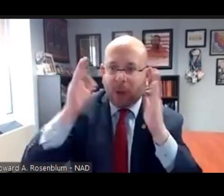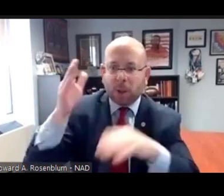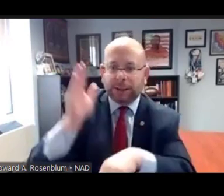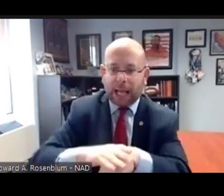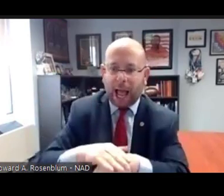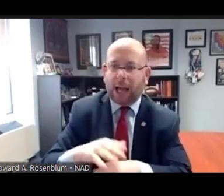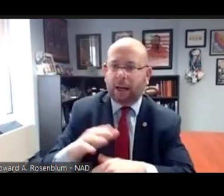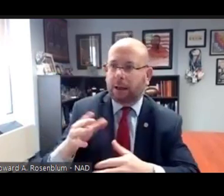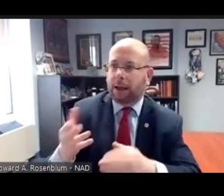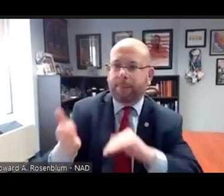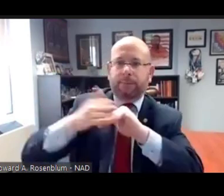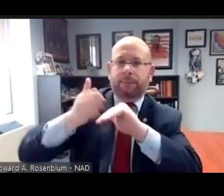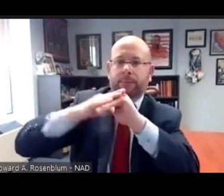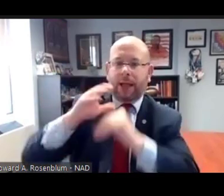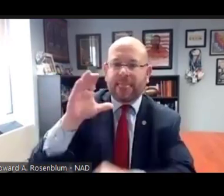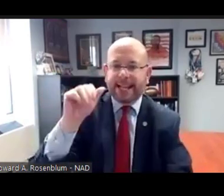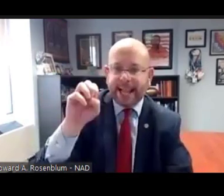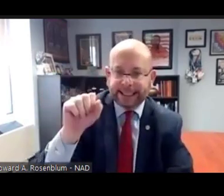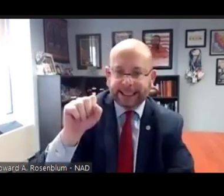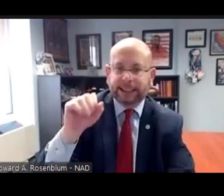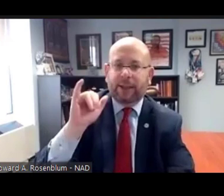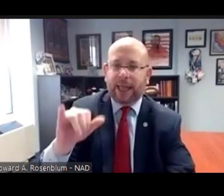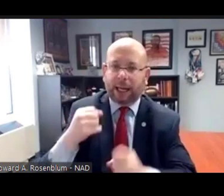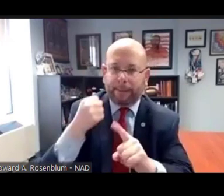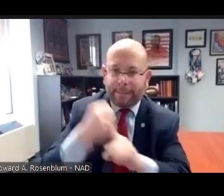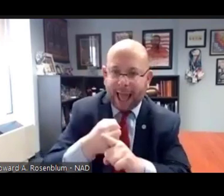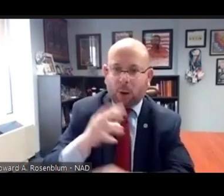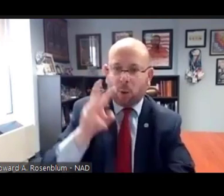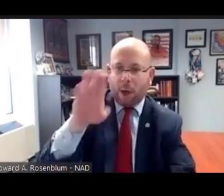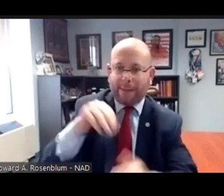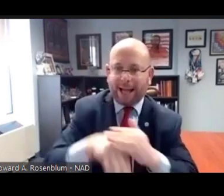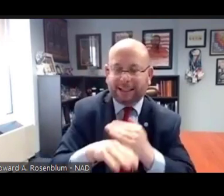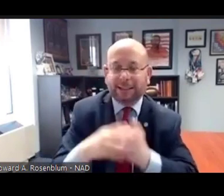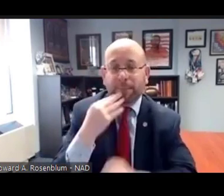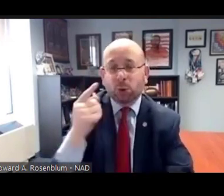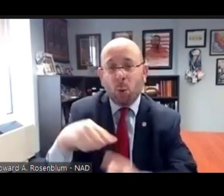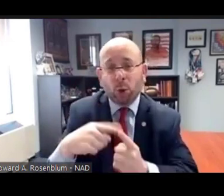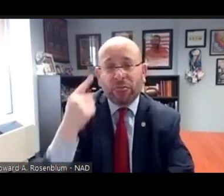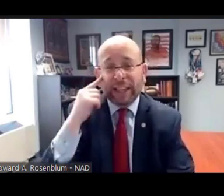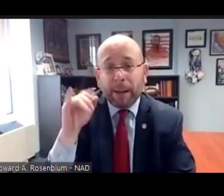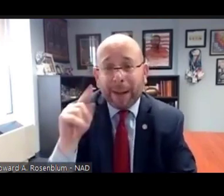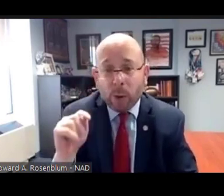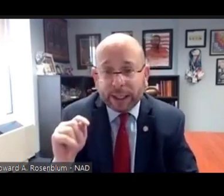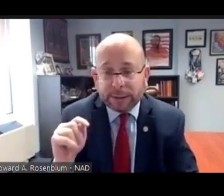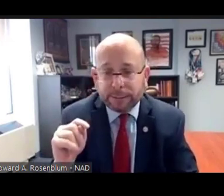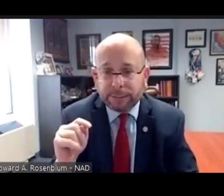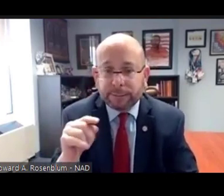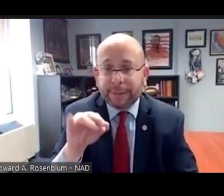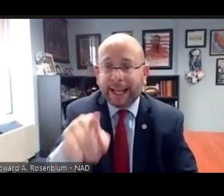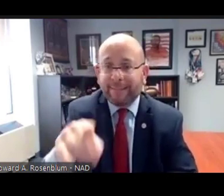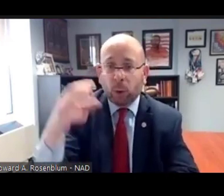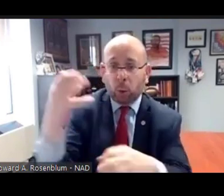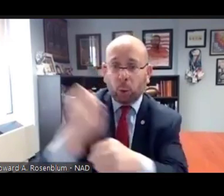1st or maybe as a backup, 2nd Circuit, focusing entirely on building a record of cases.